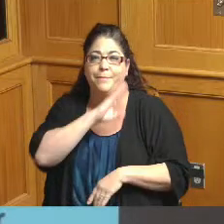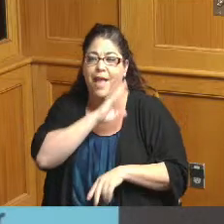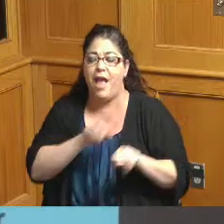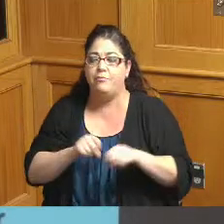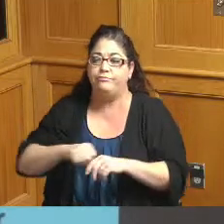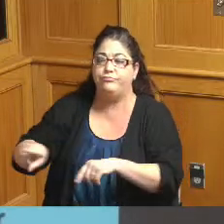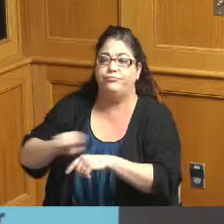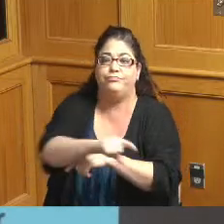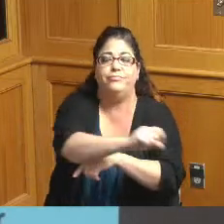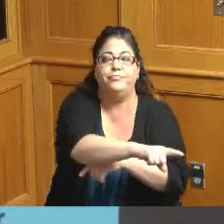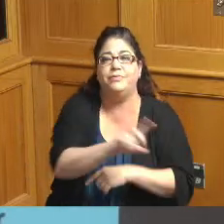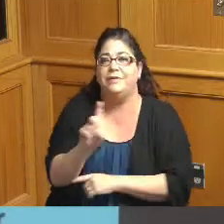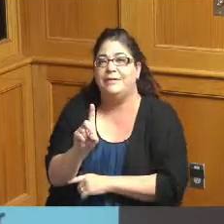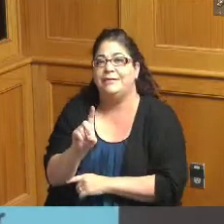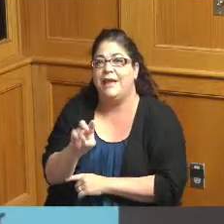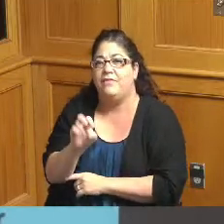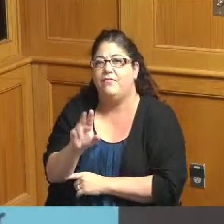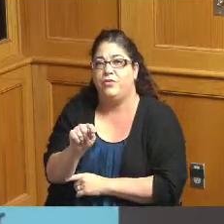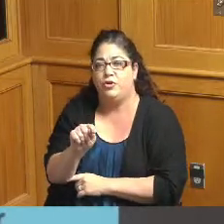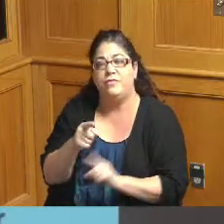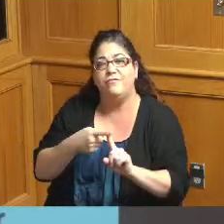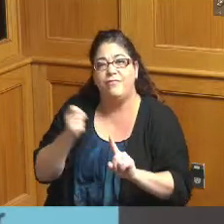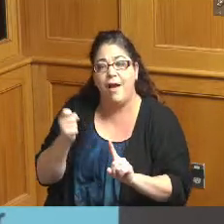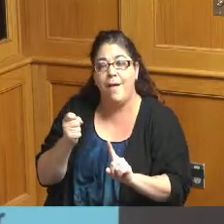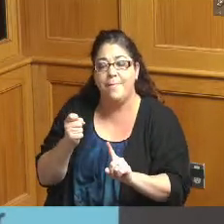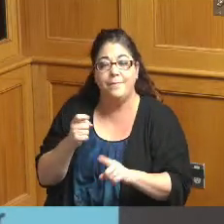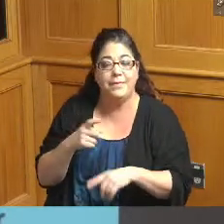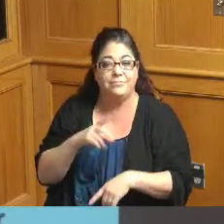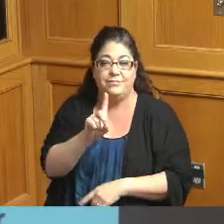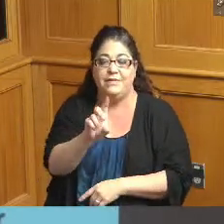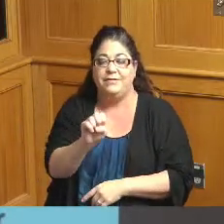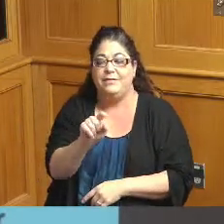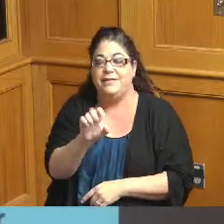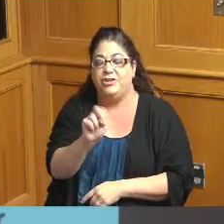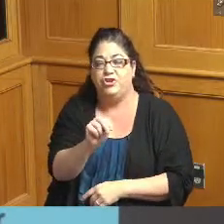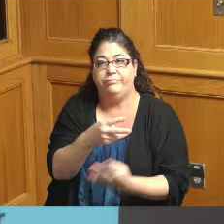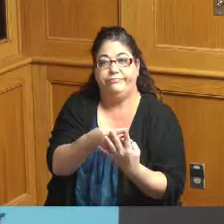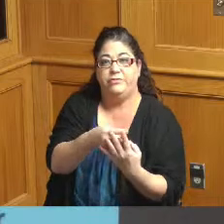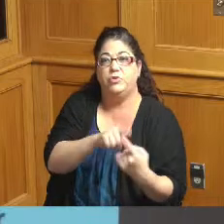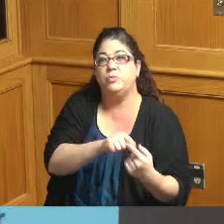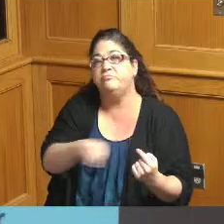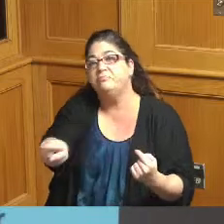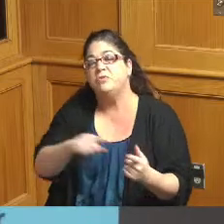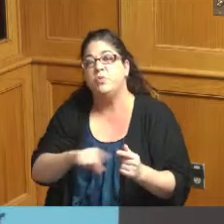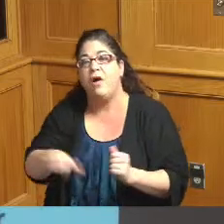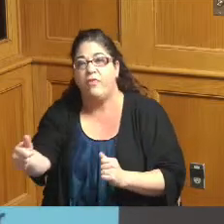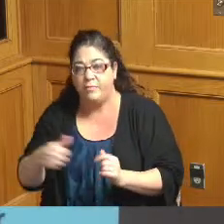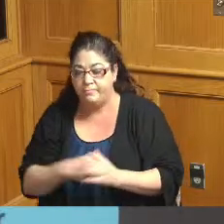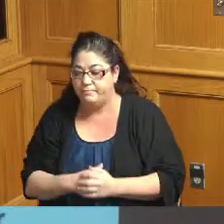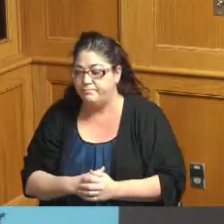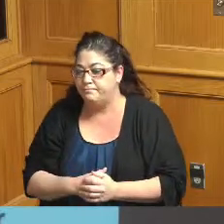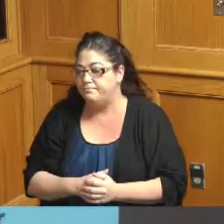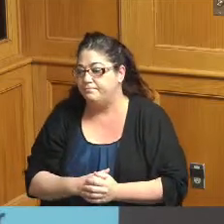detention when it's appropriate to do so also I want to talk about competitive compensation and